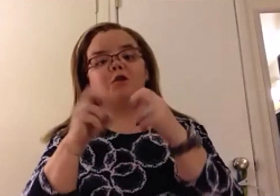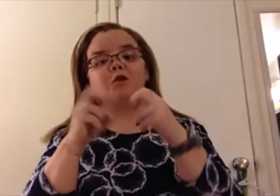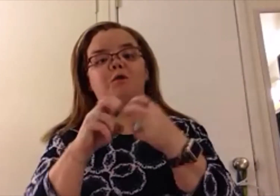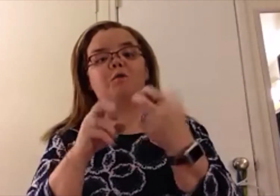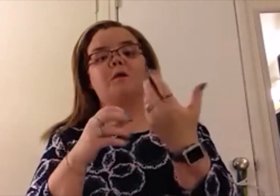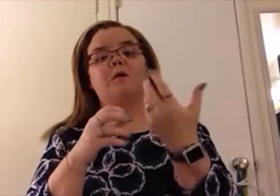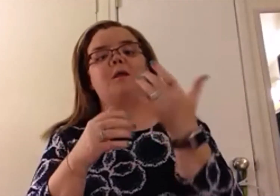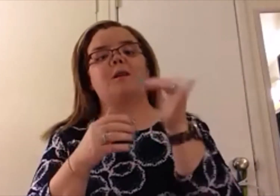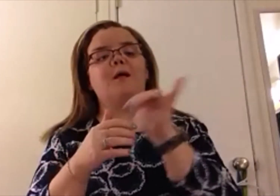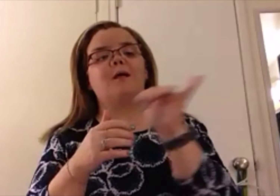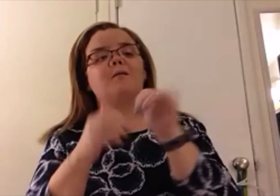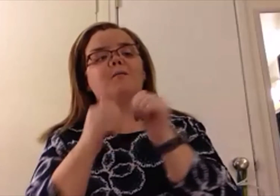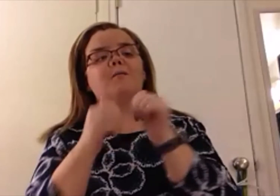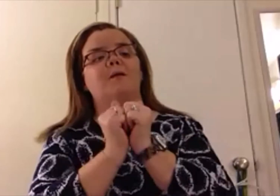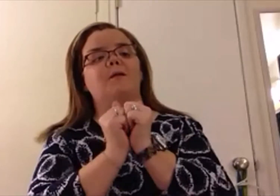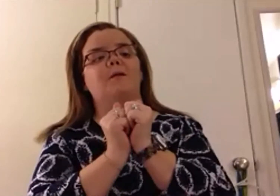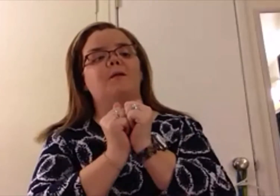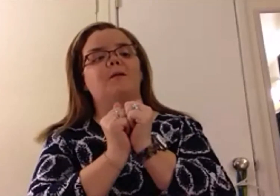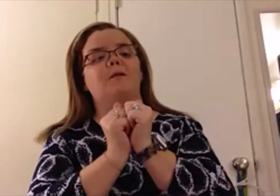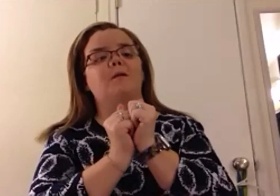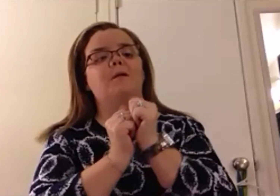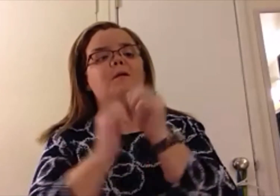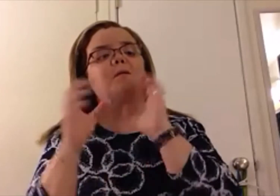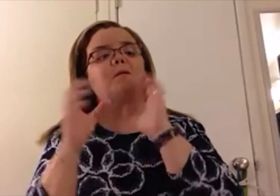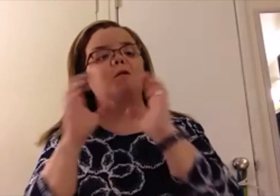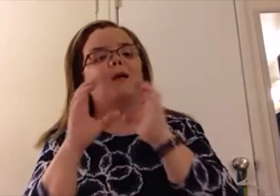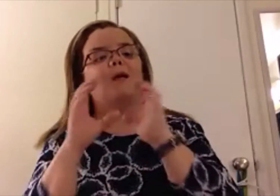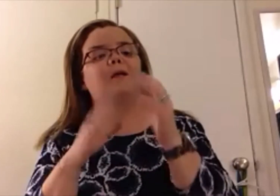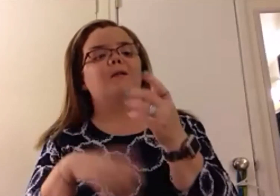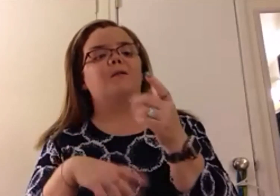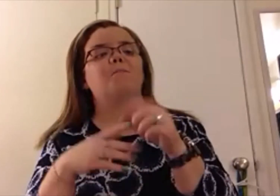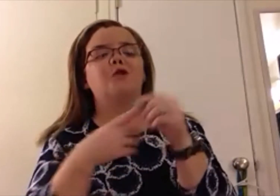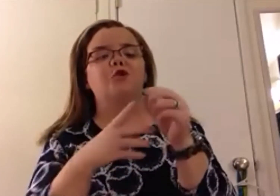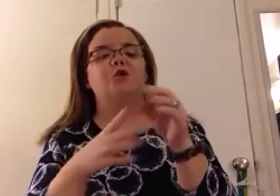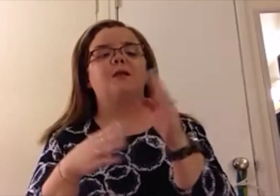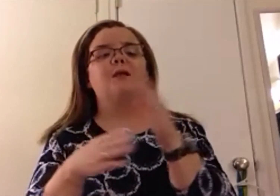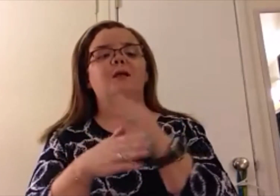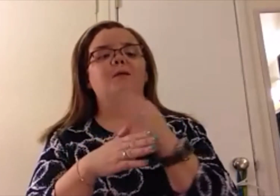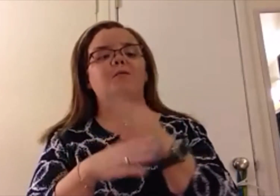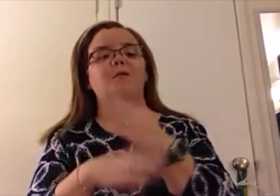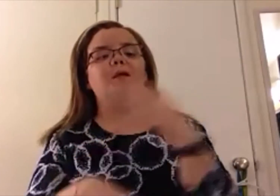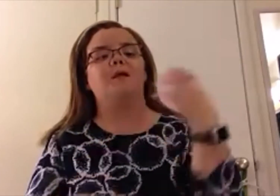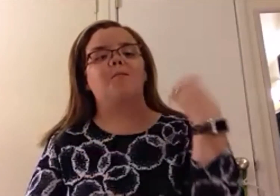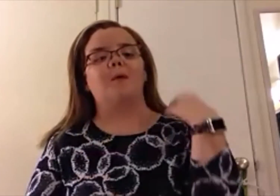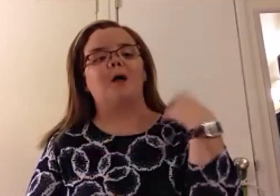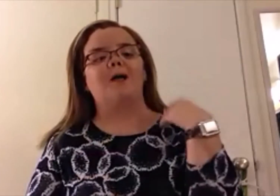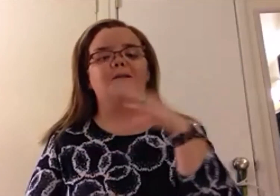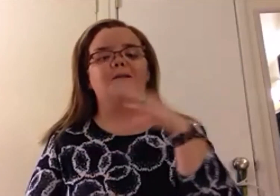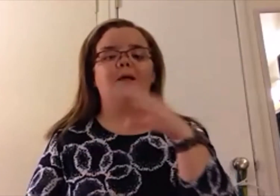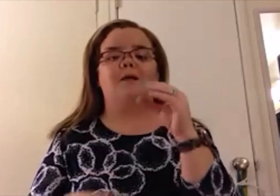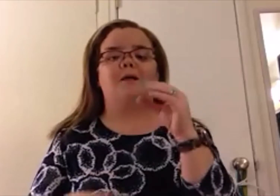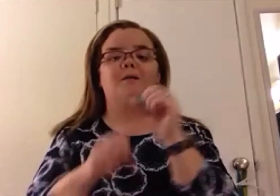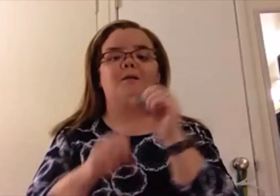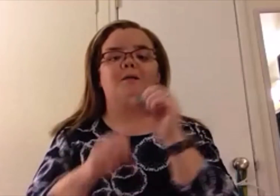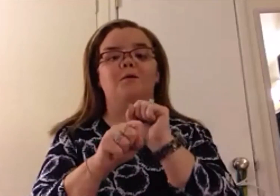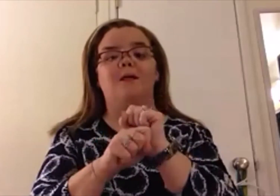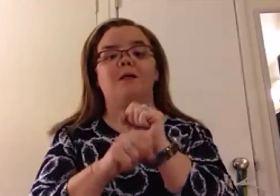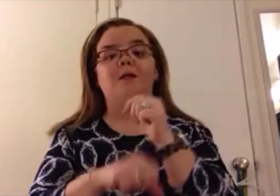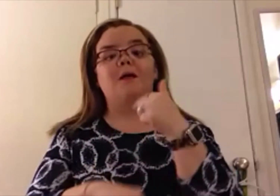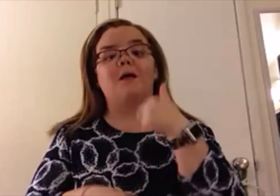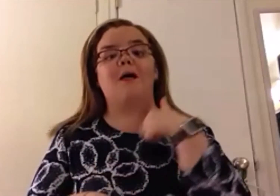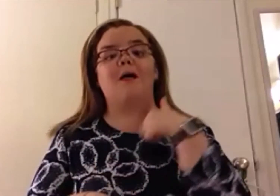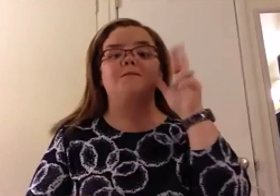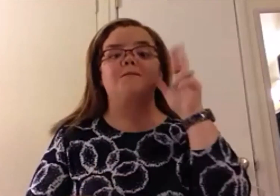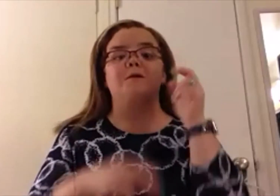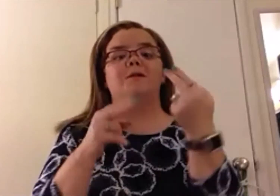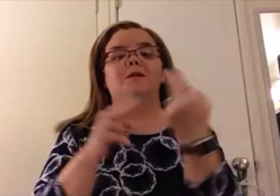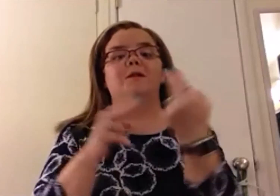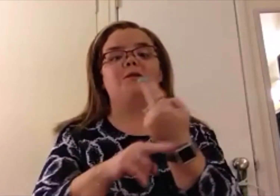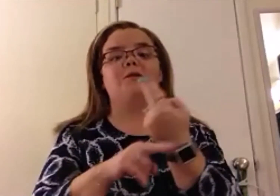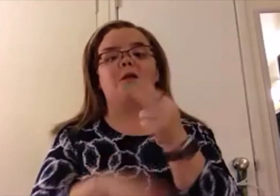like with communicating especially between a boss and an employee i have heard that using